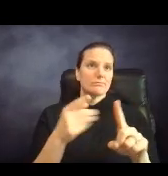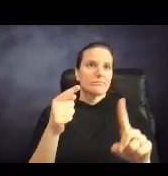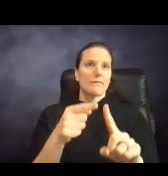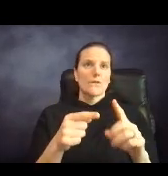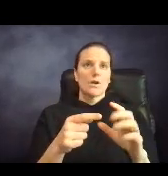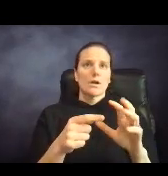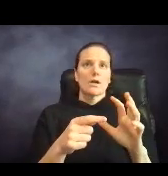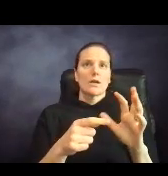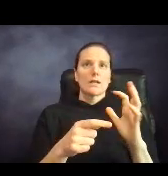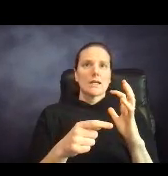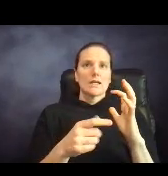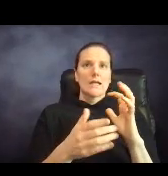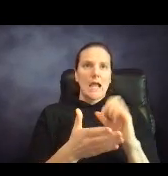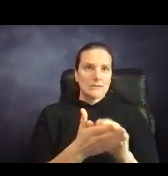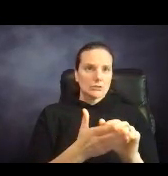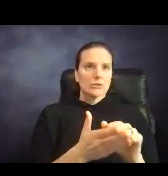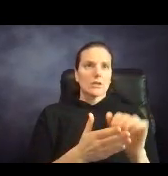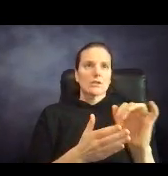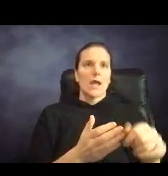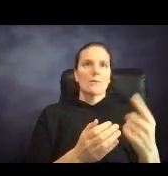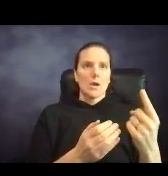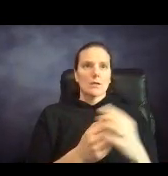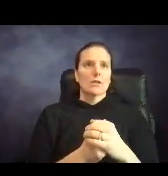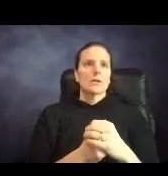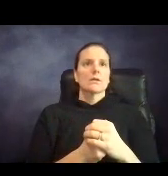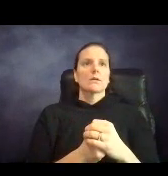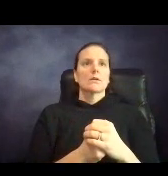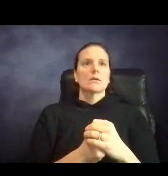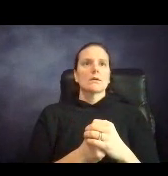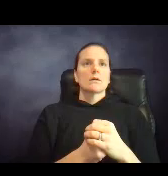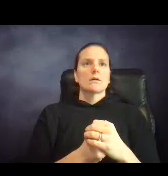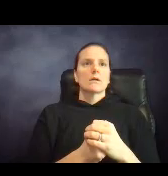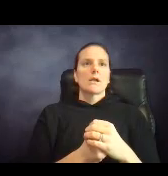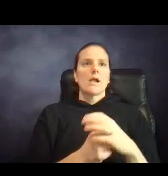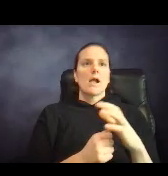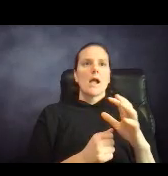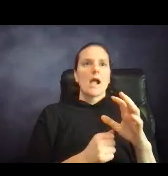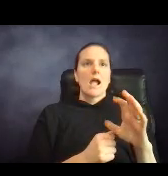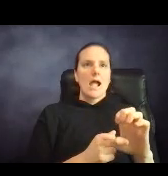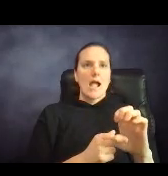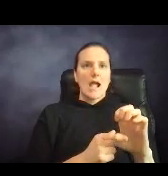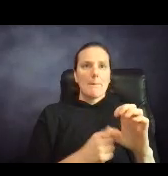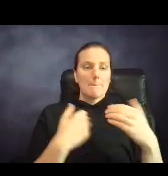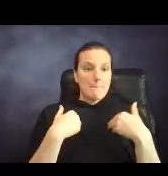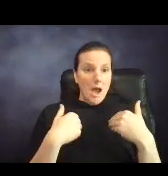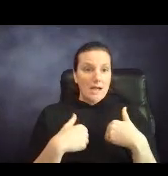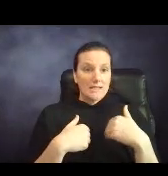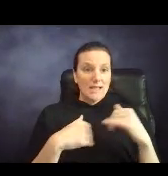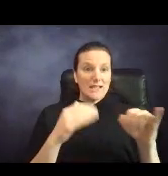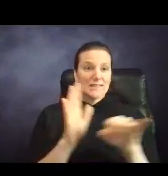With the Women's health initiative, estradiol body identical estradiol and body identical progesterone have not been shown